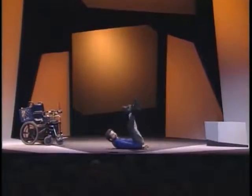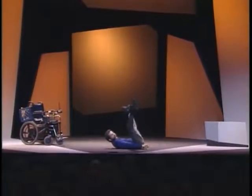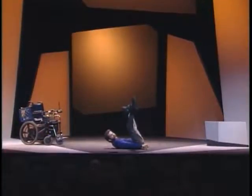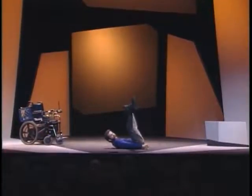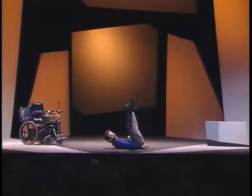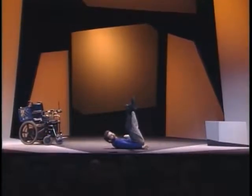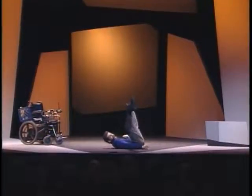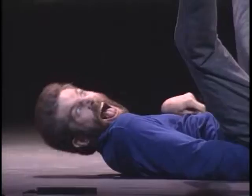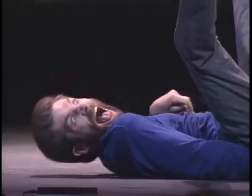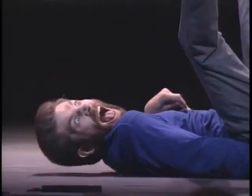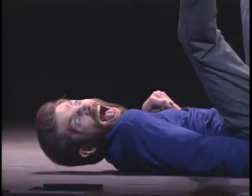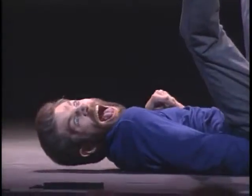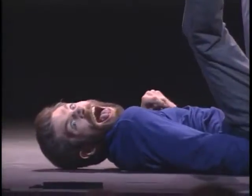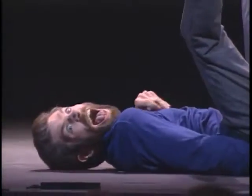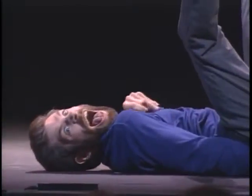Oh